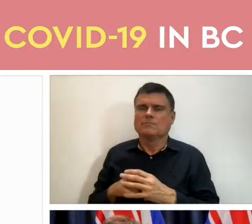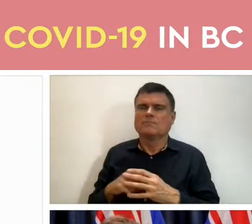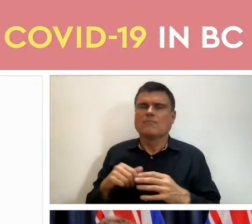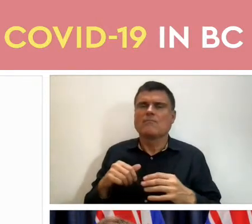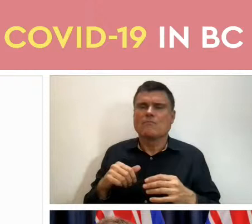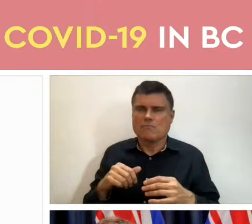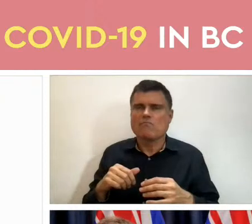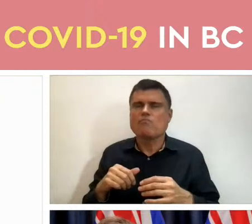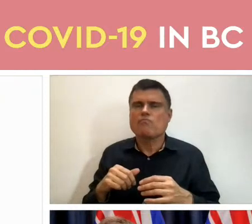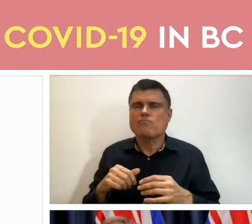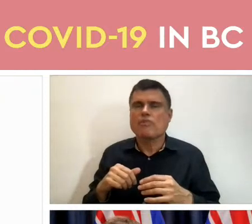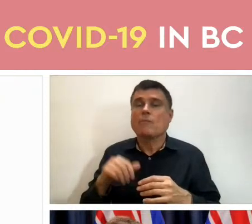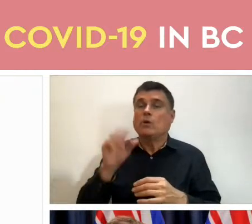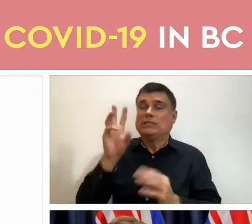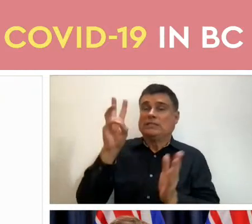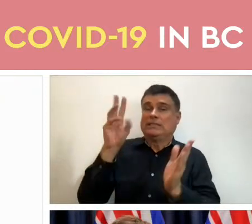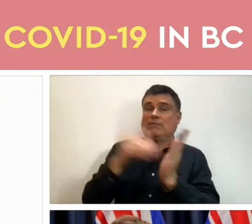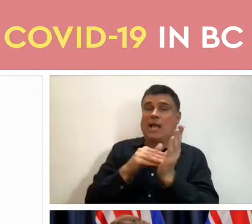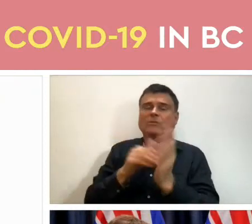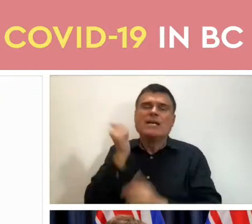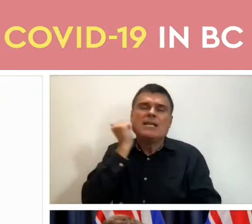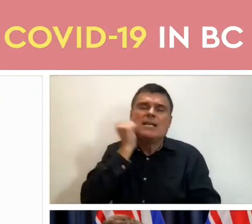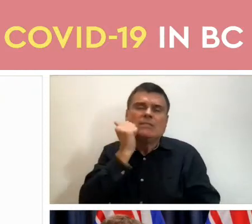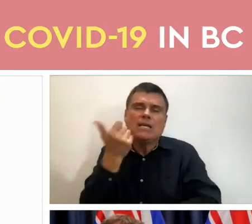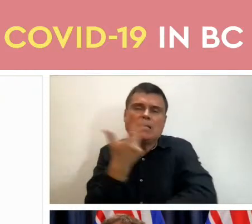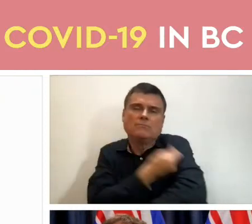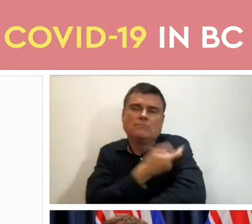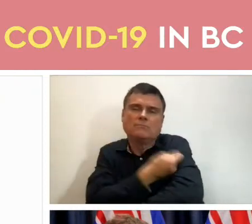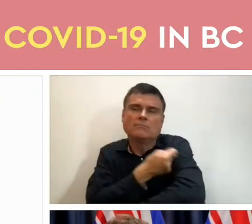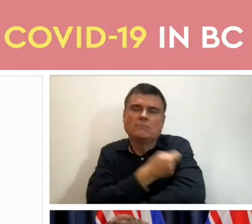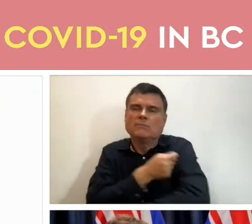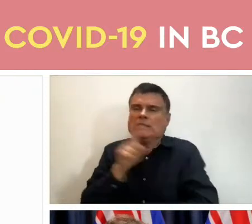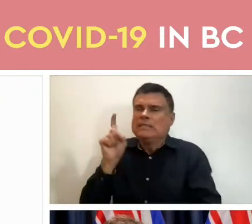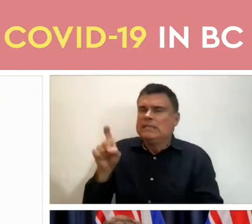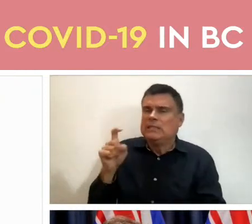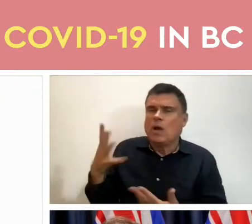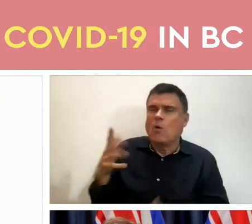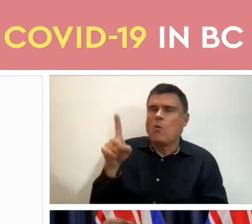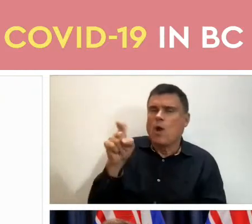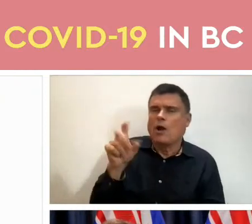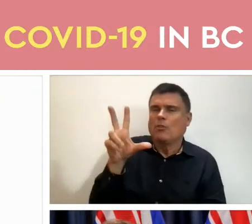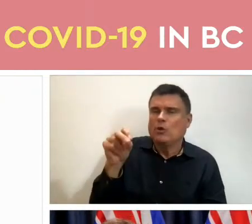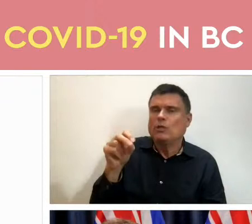It requires 130 im. Ers working 12 hour shifts